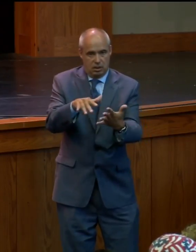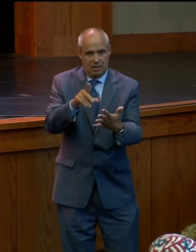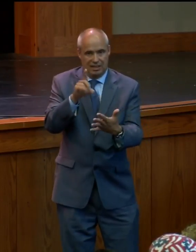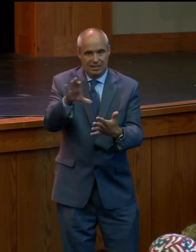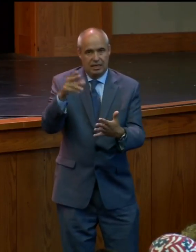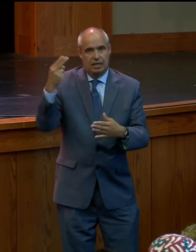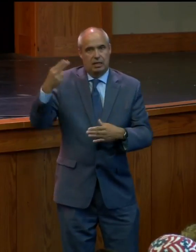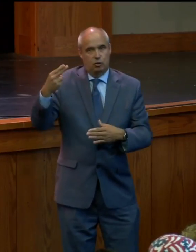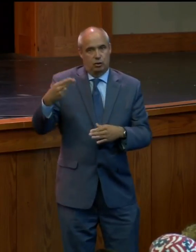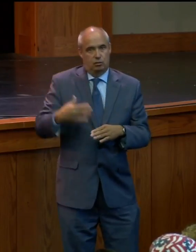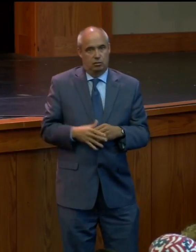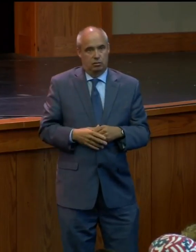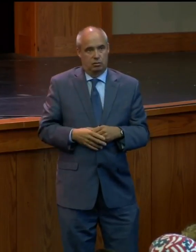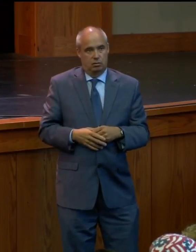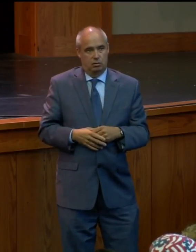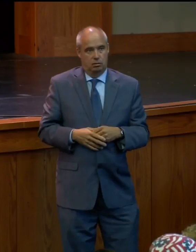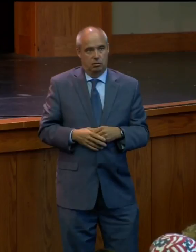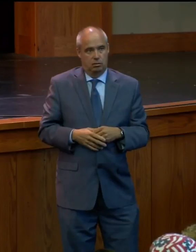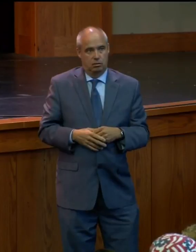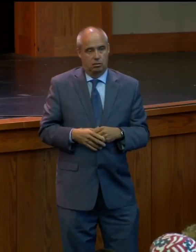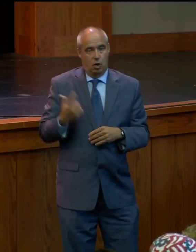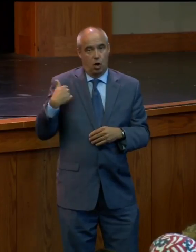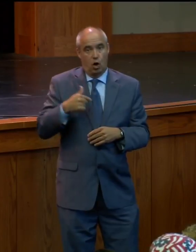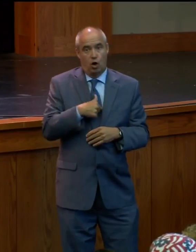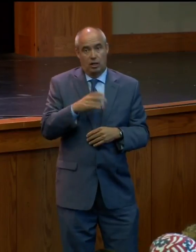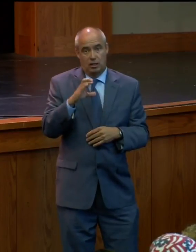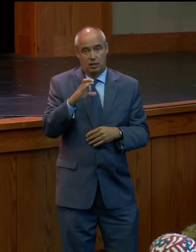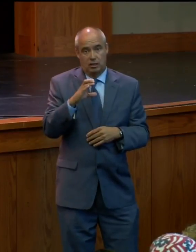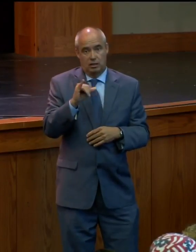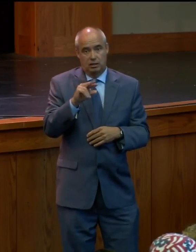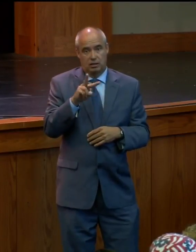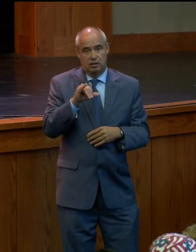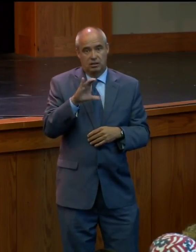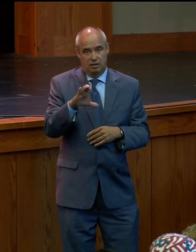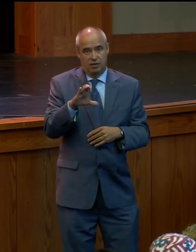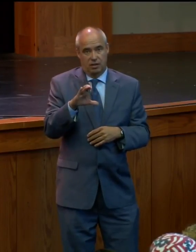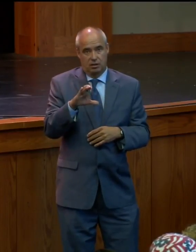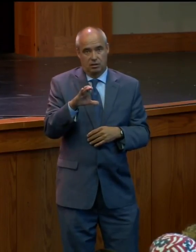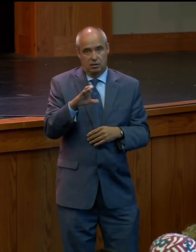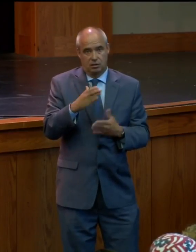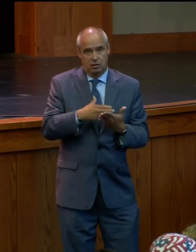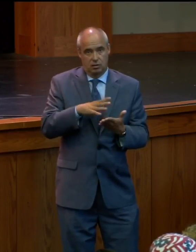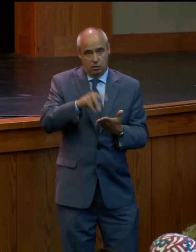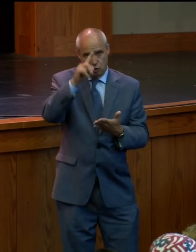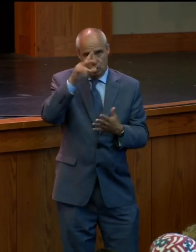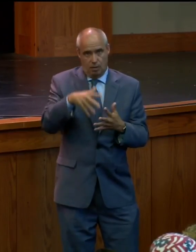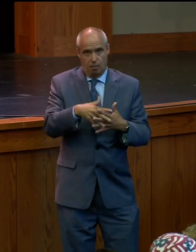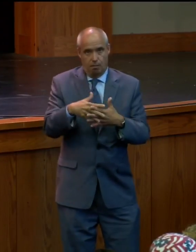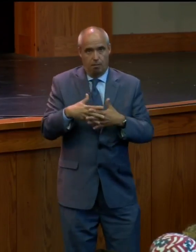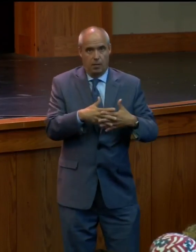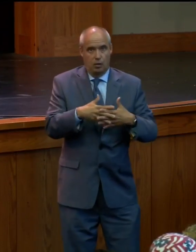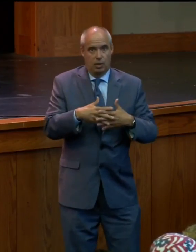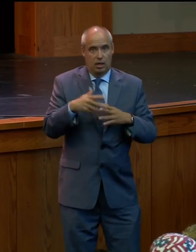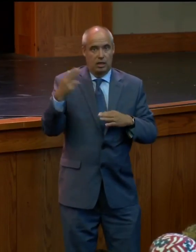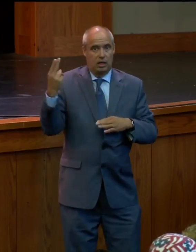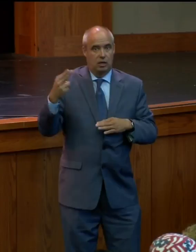HISTORY. WHICH IS OUR CIVICS LESSON, TO STUDY AMERICAN HISTORY JUST LIKE MOST OF THE CHILDREN IN ALL THE OTHER STATES DO.